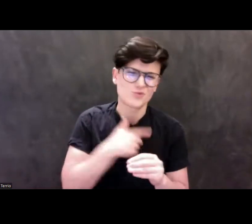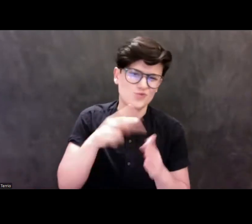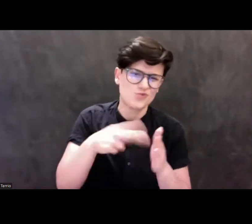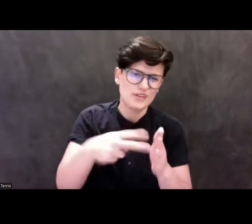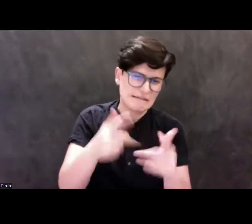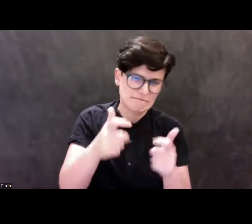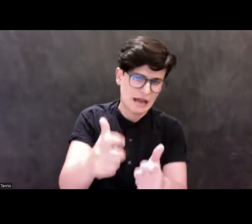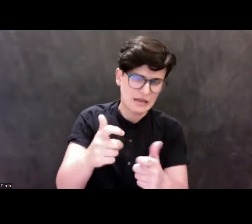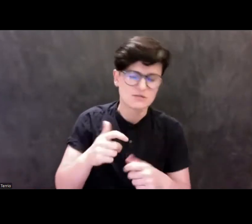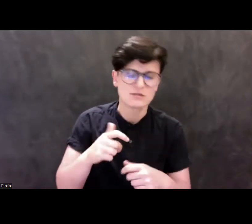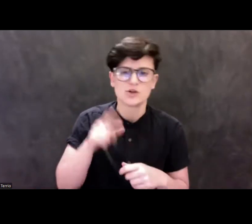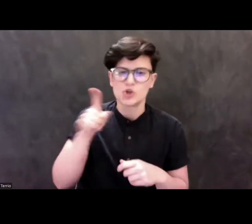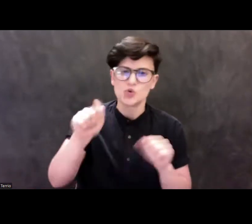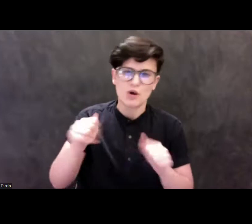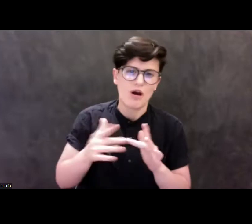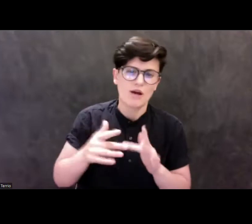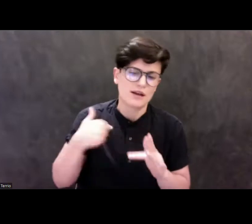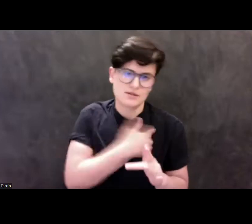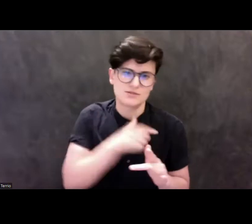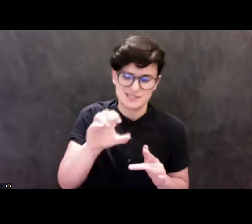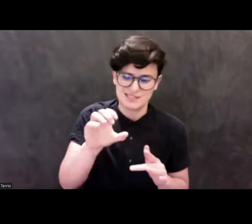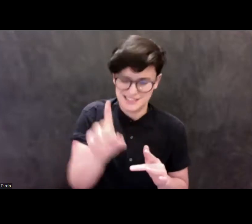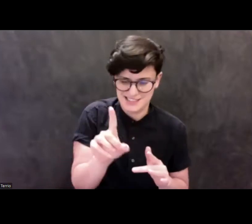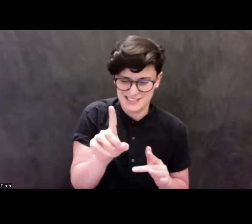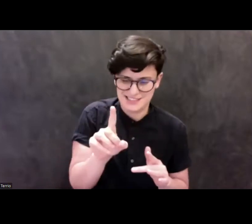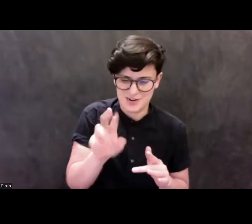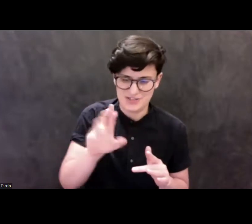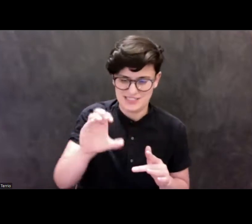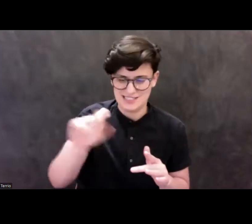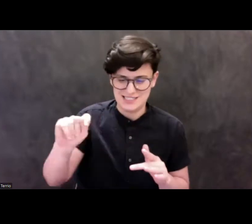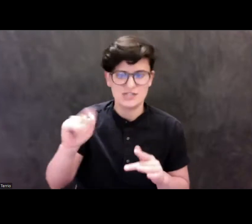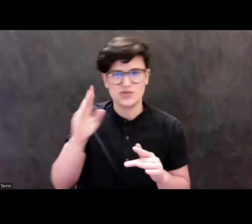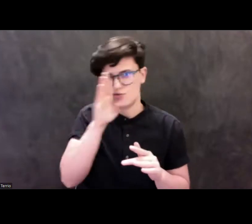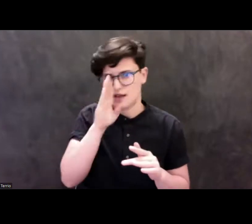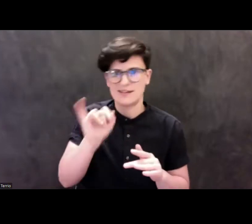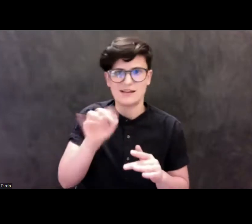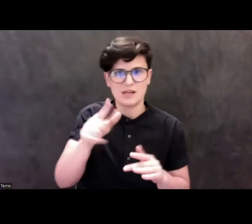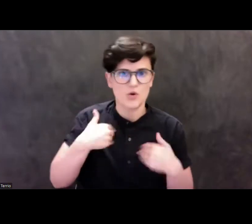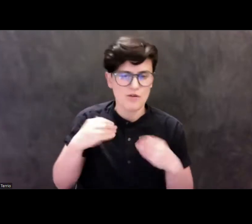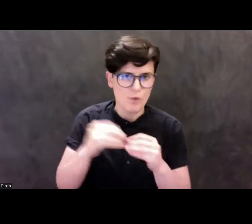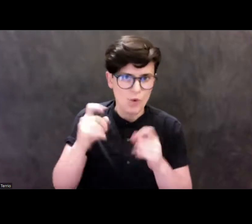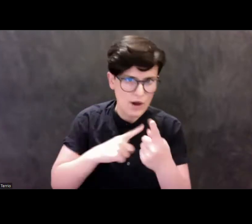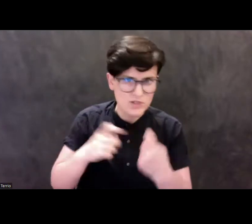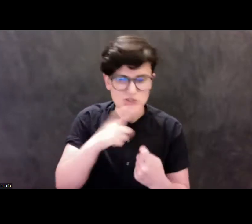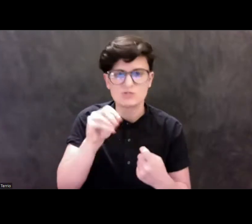us at DRCT directly if you have more questions.